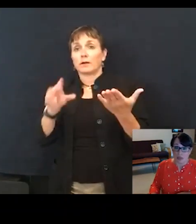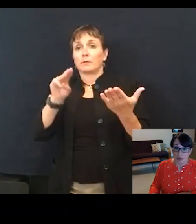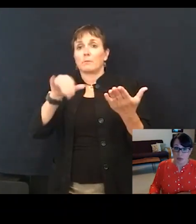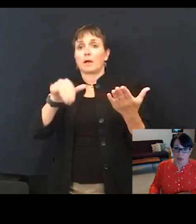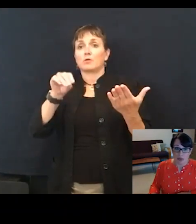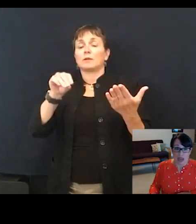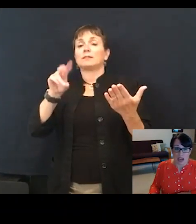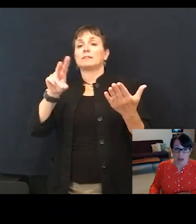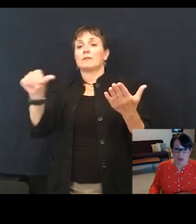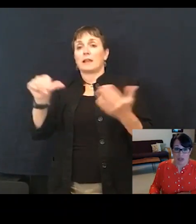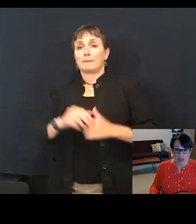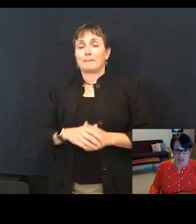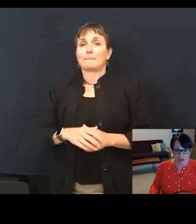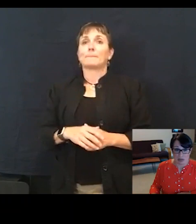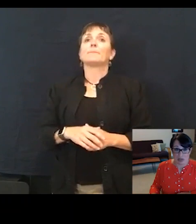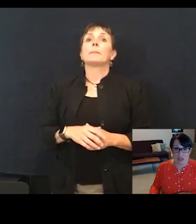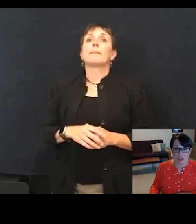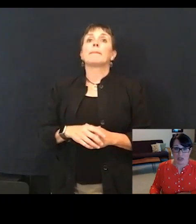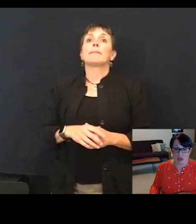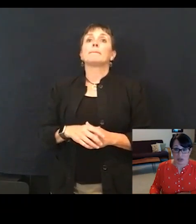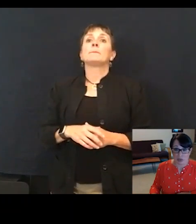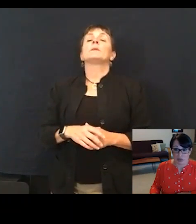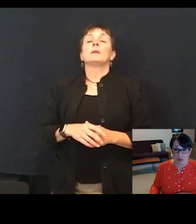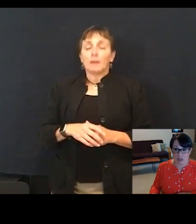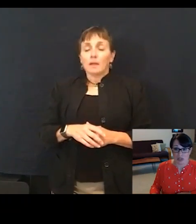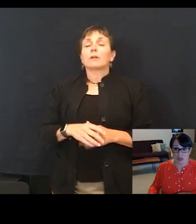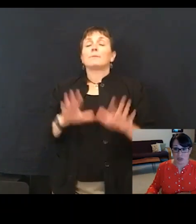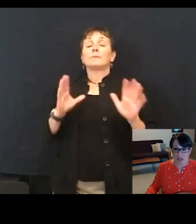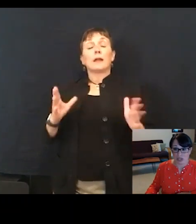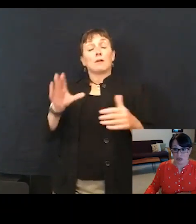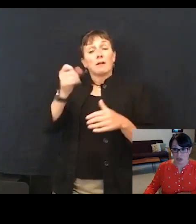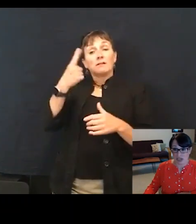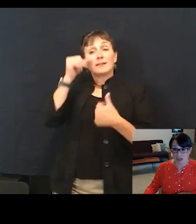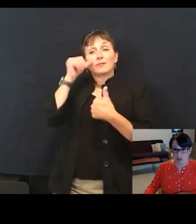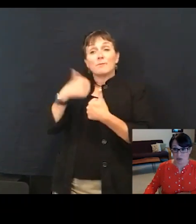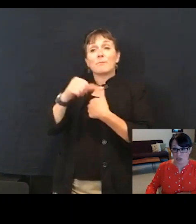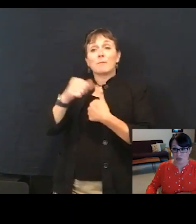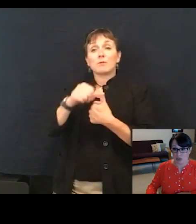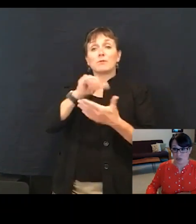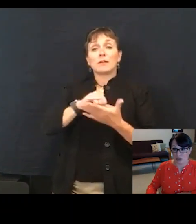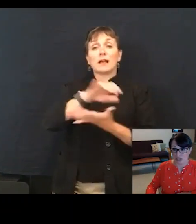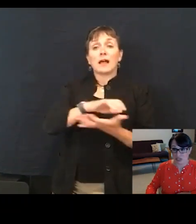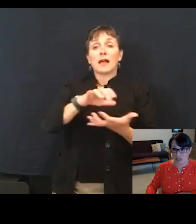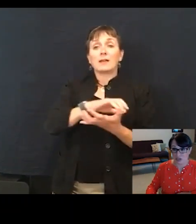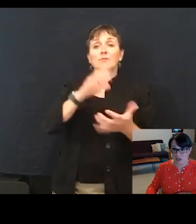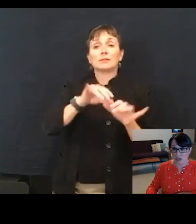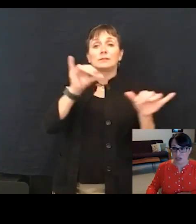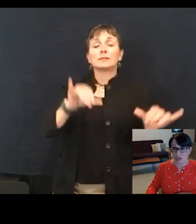But remember, the hybrid system is also producing a truncated front half protein, which you can see here.